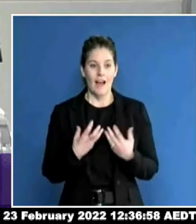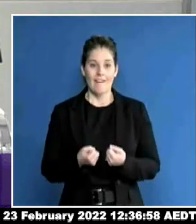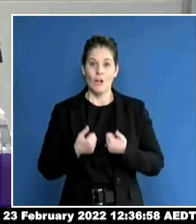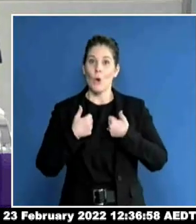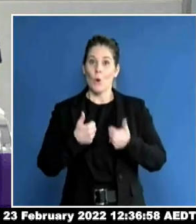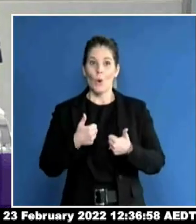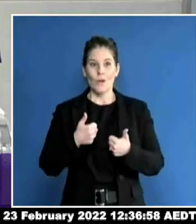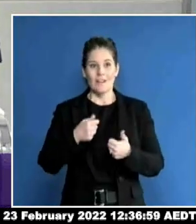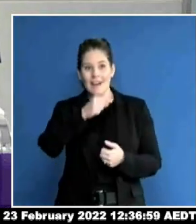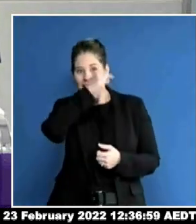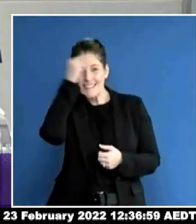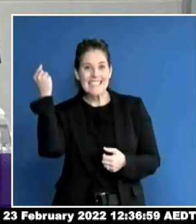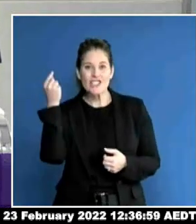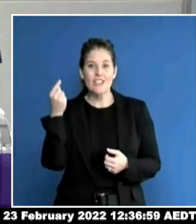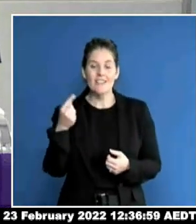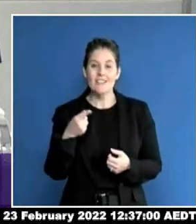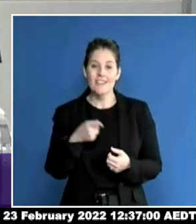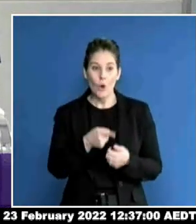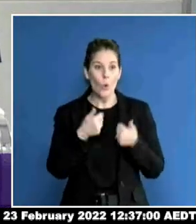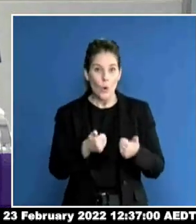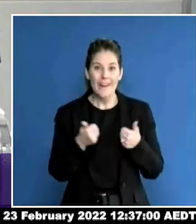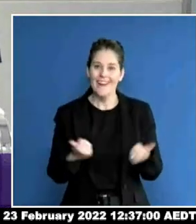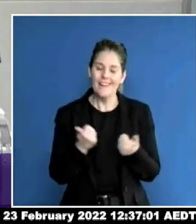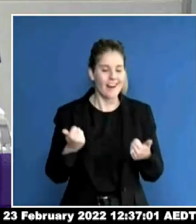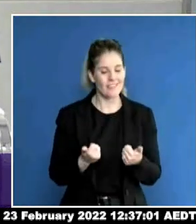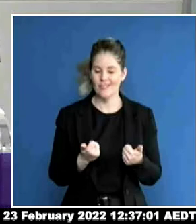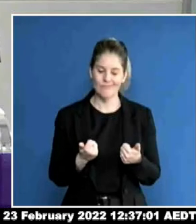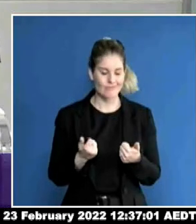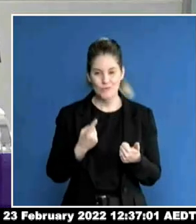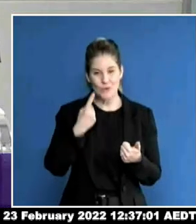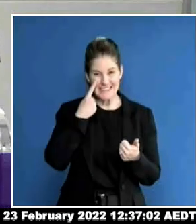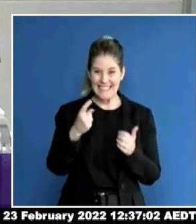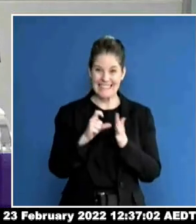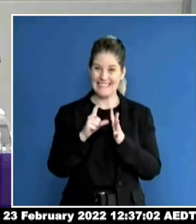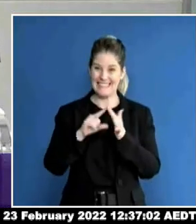with the DES, the numbers tend to be what drive too large a group of people in these